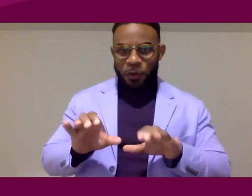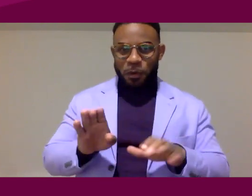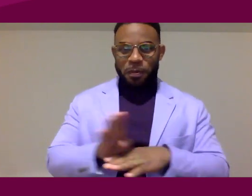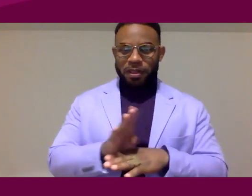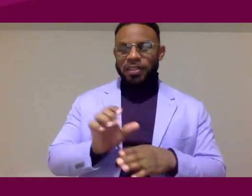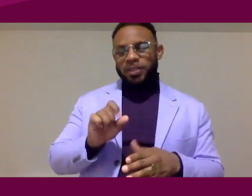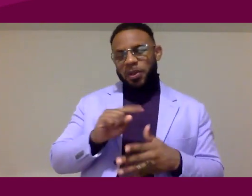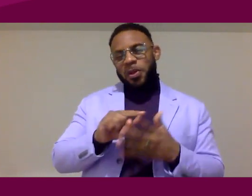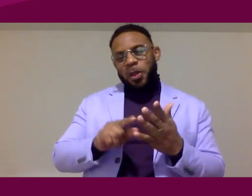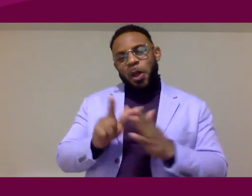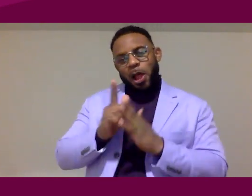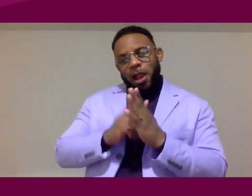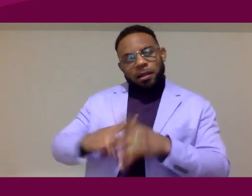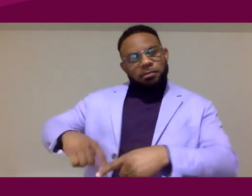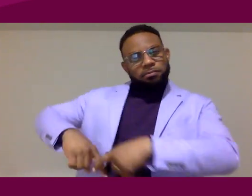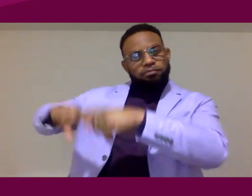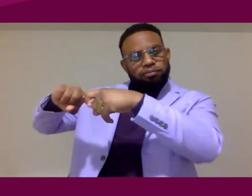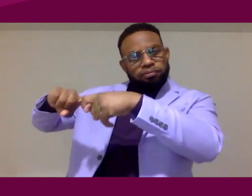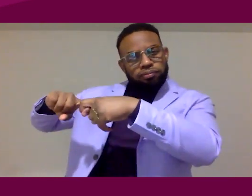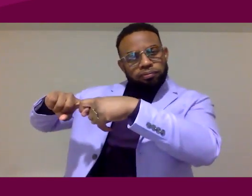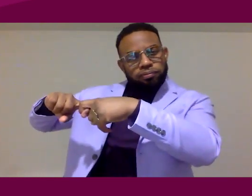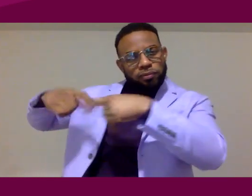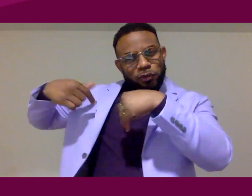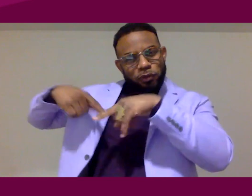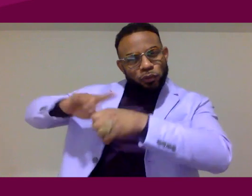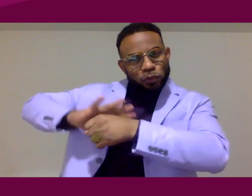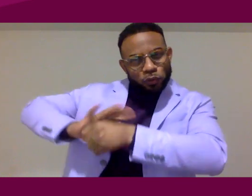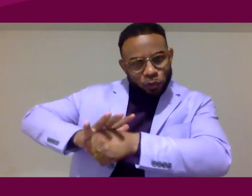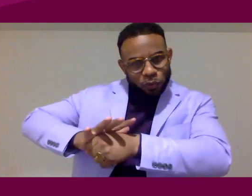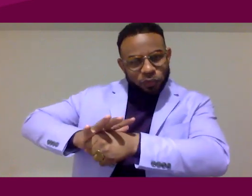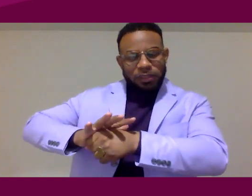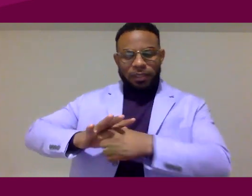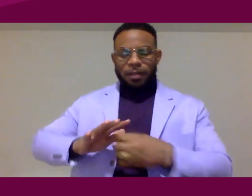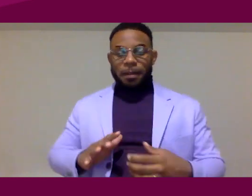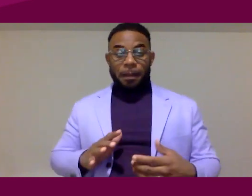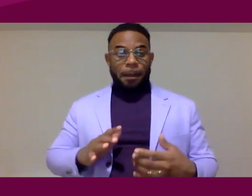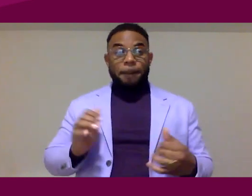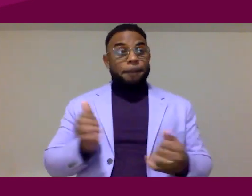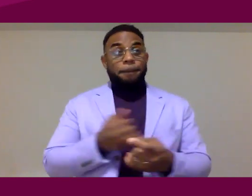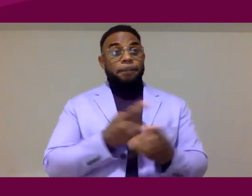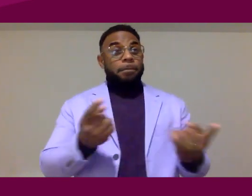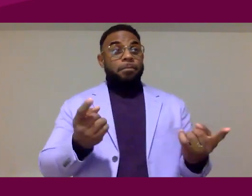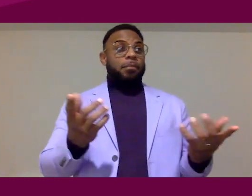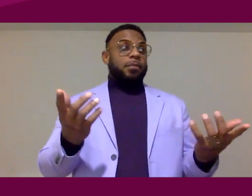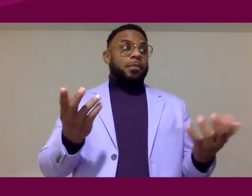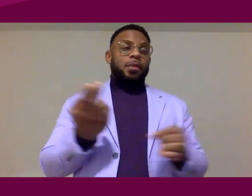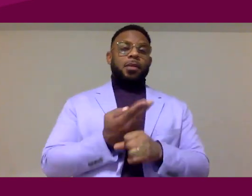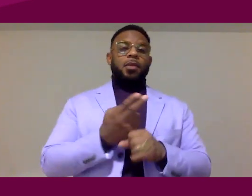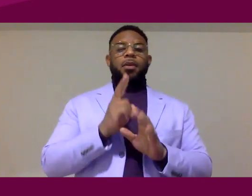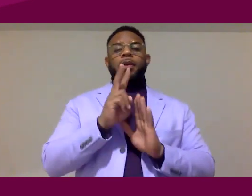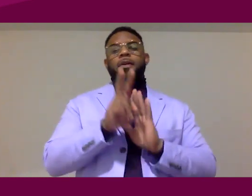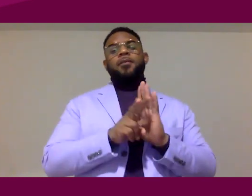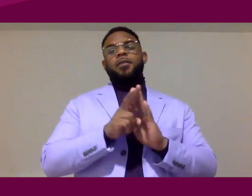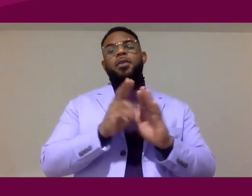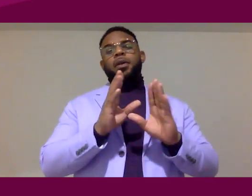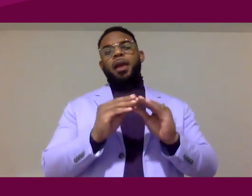So those laws were suspended during the COVID epidemic and everybody used video conferencing